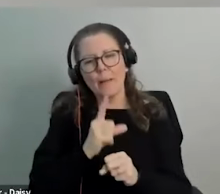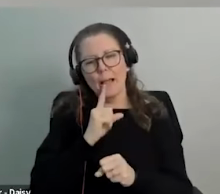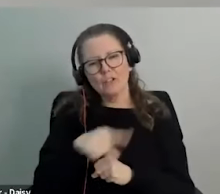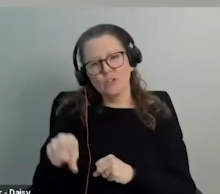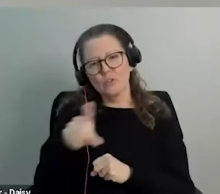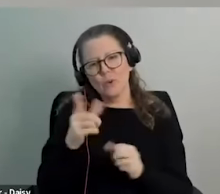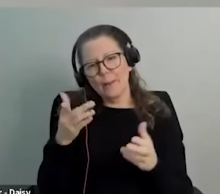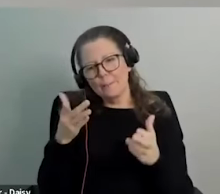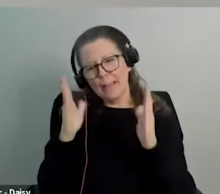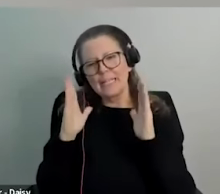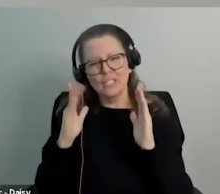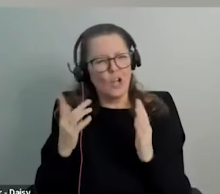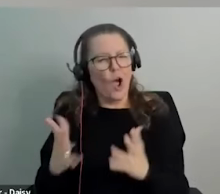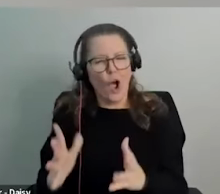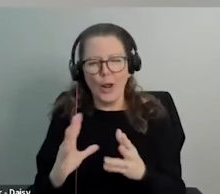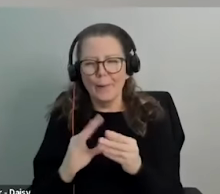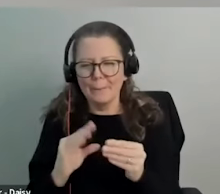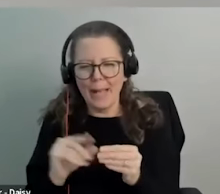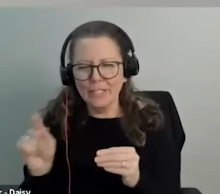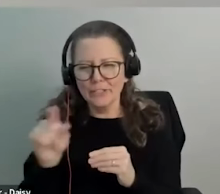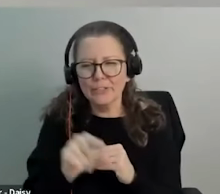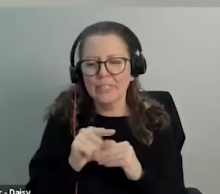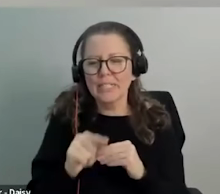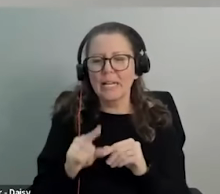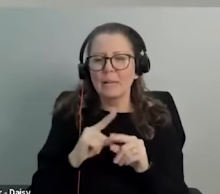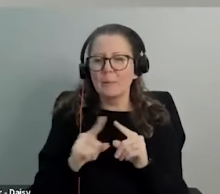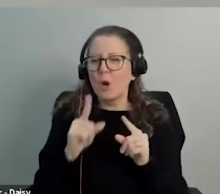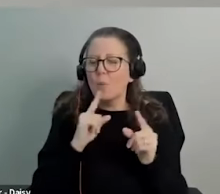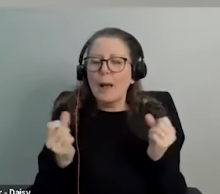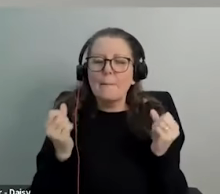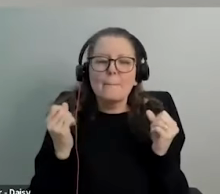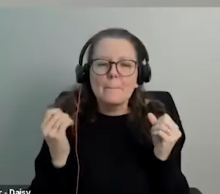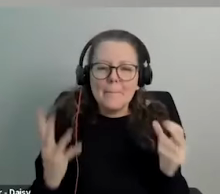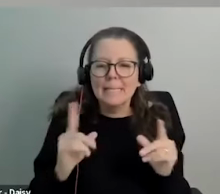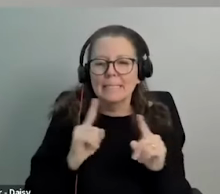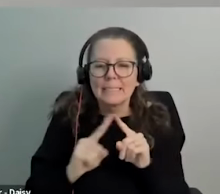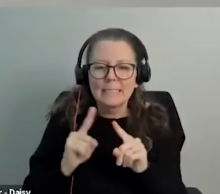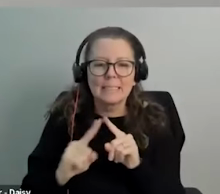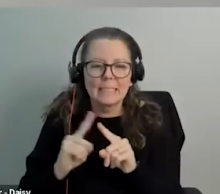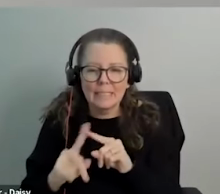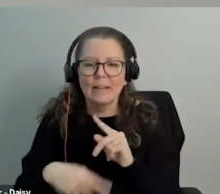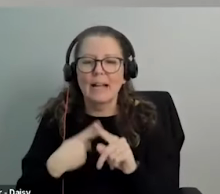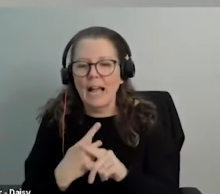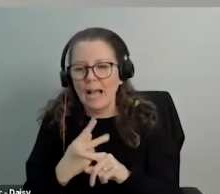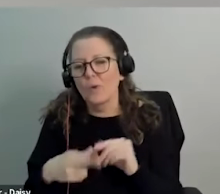because it's been mentioned already in the discussion. There's so many types of roles that you could potentially go into in accessibility,